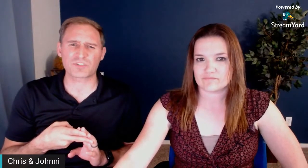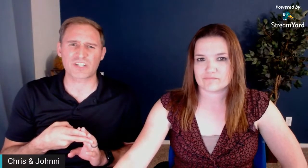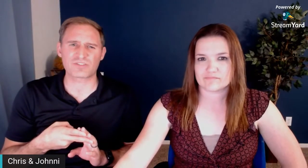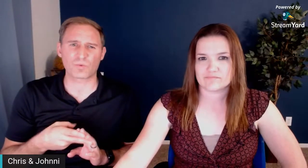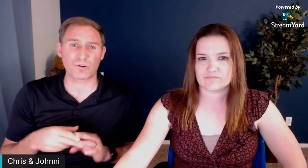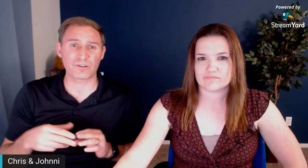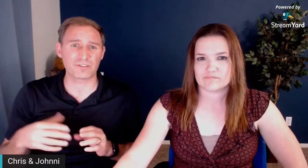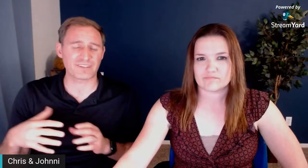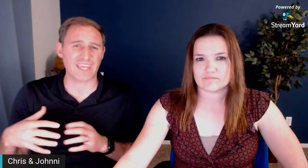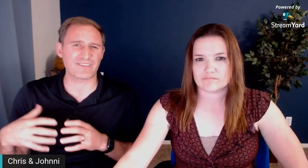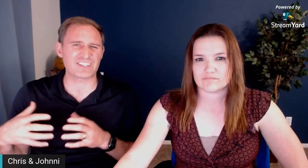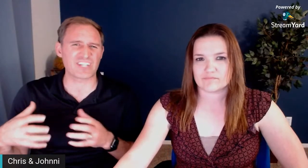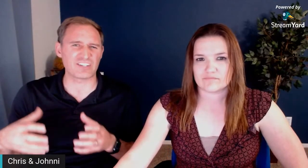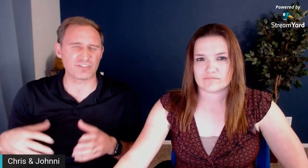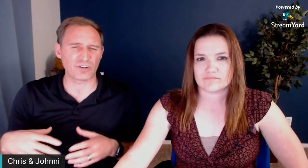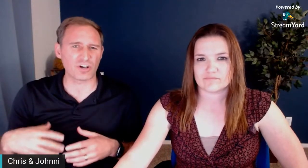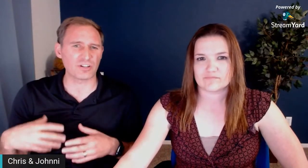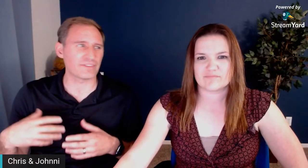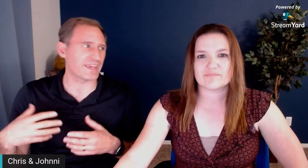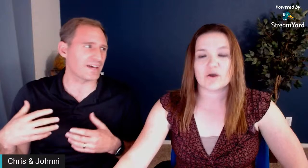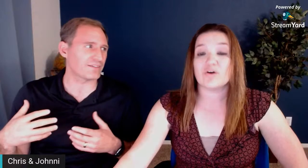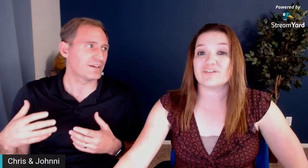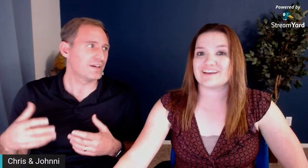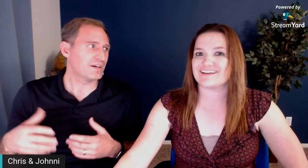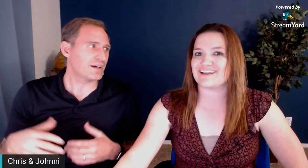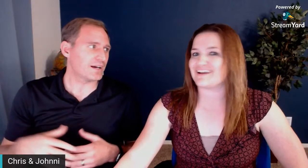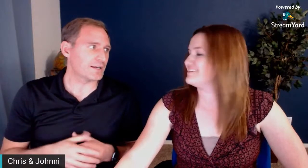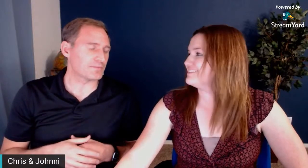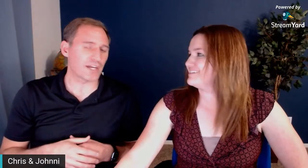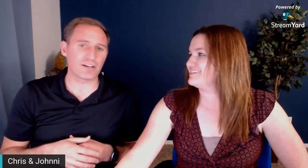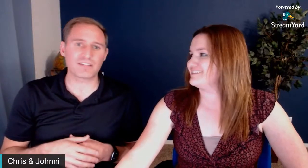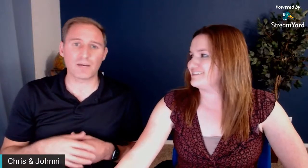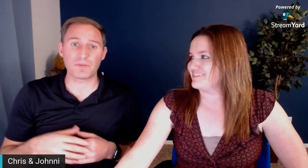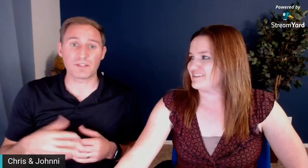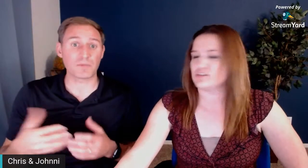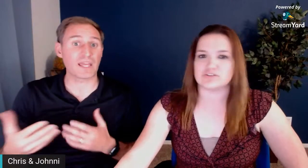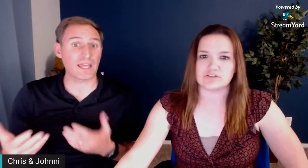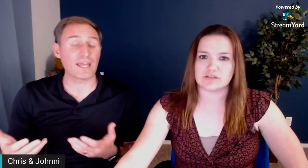change the world and they have like jane goodall and they have oh yeah yeah um harriet tubman but